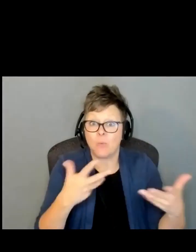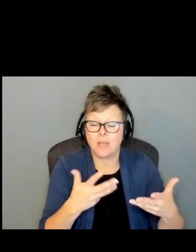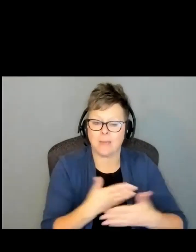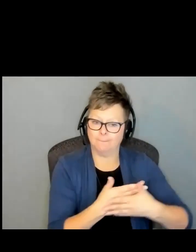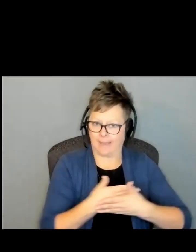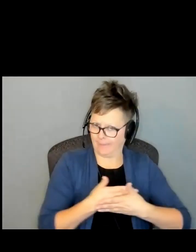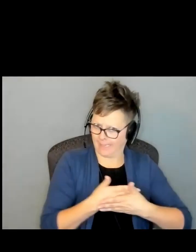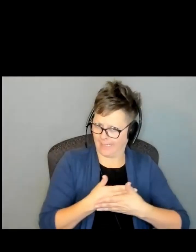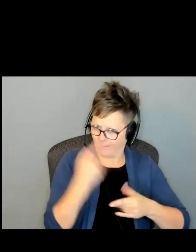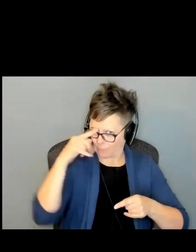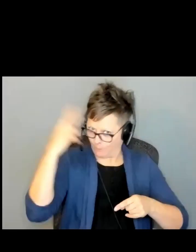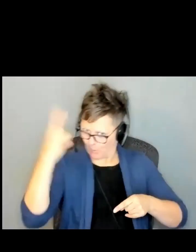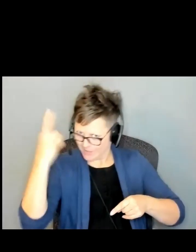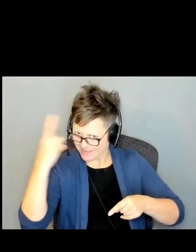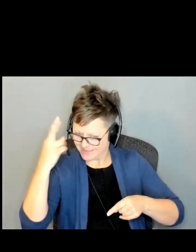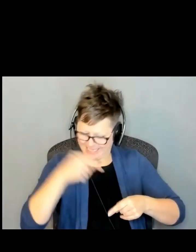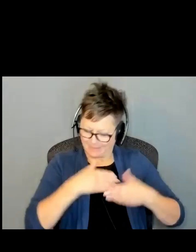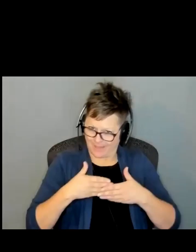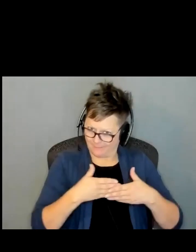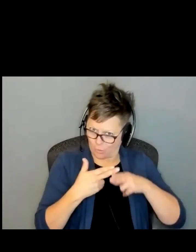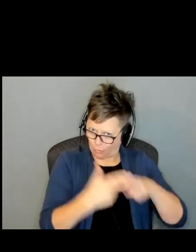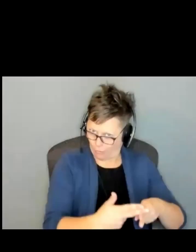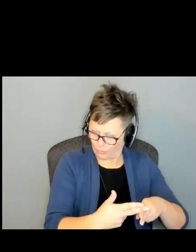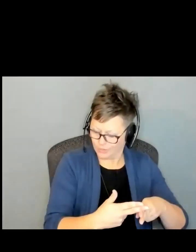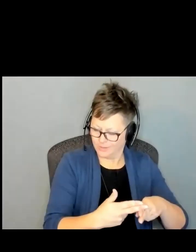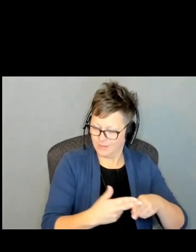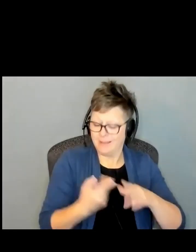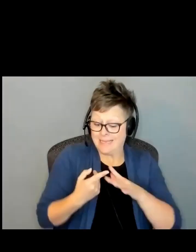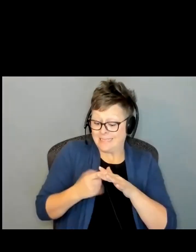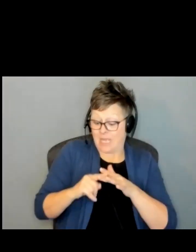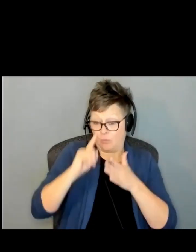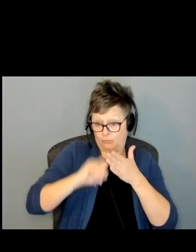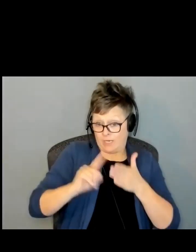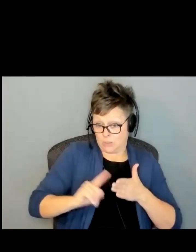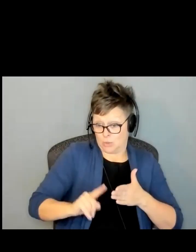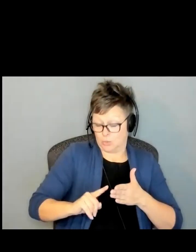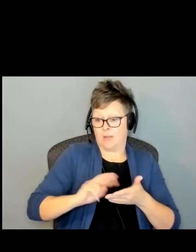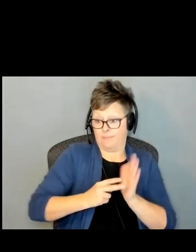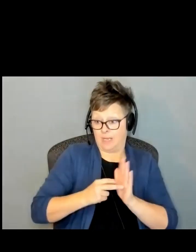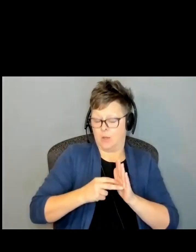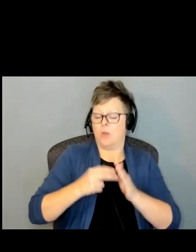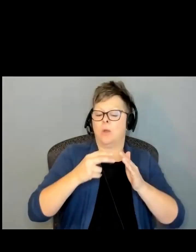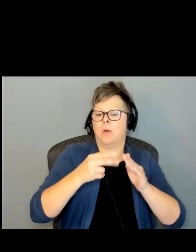So, when we start the research, you present a problem statement or an opportunity.